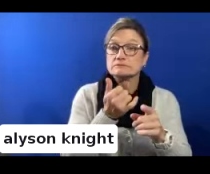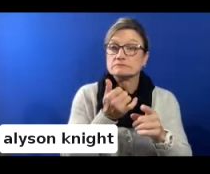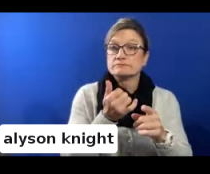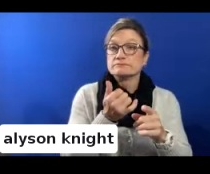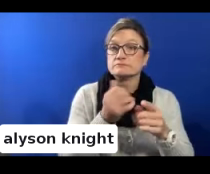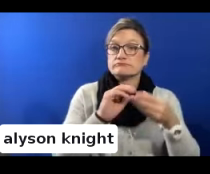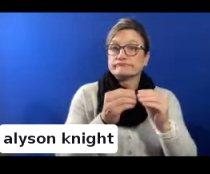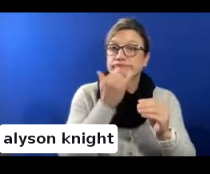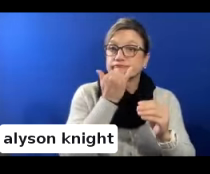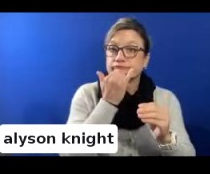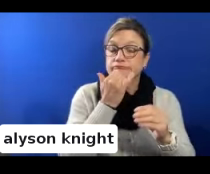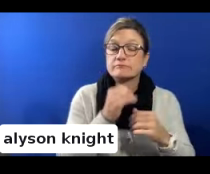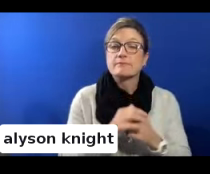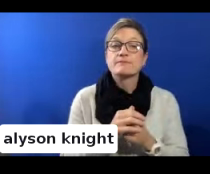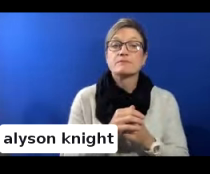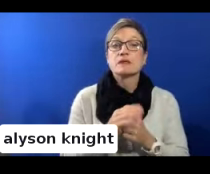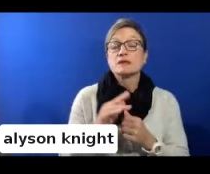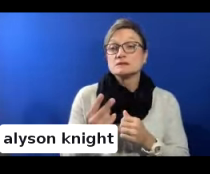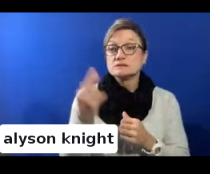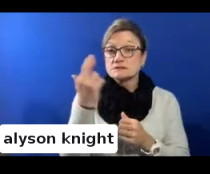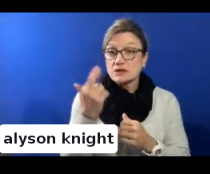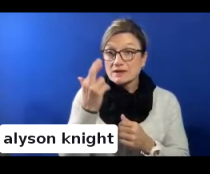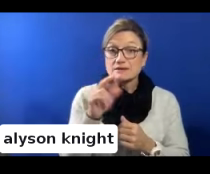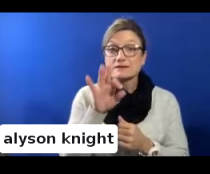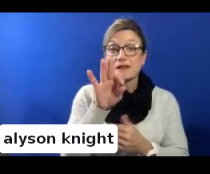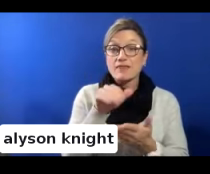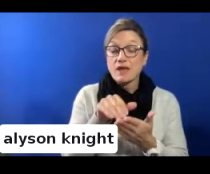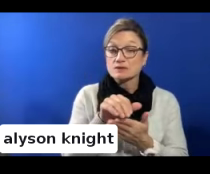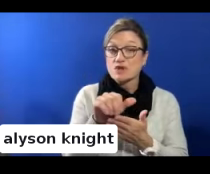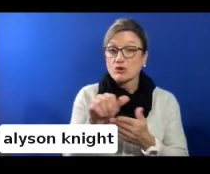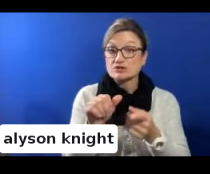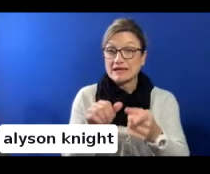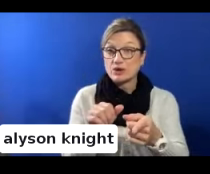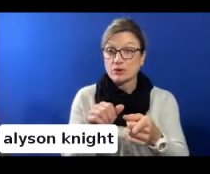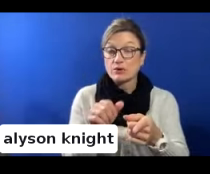The second reason would be the $9,000 here under the interim